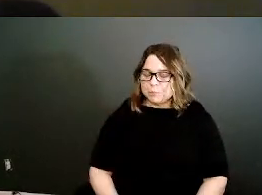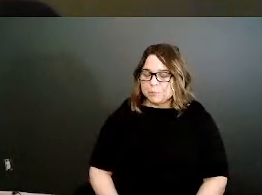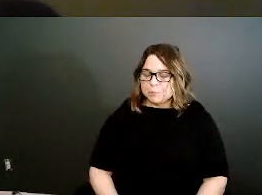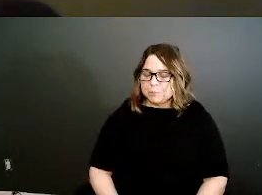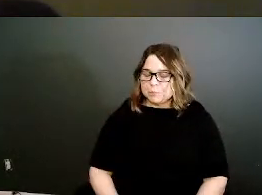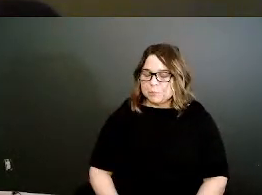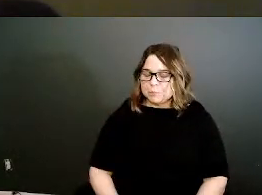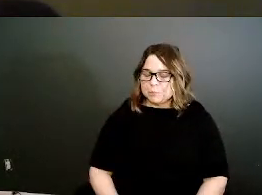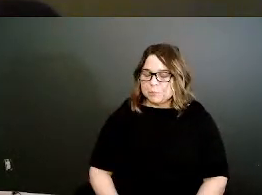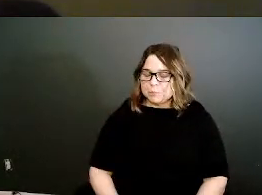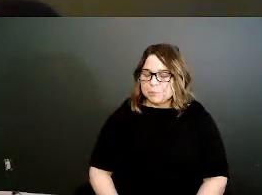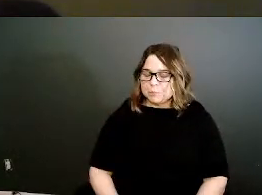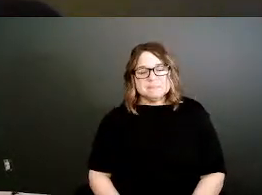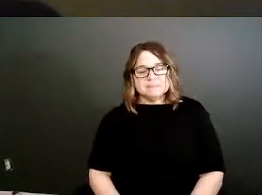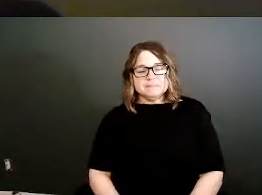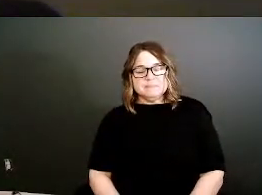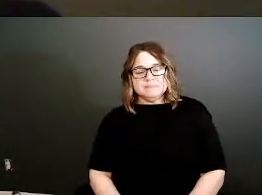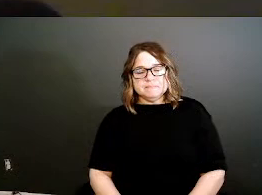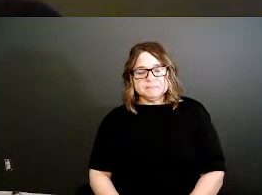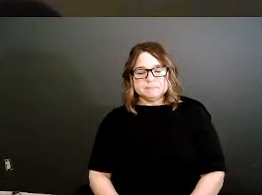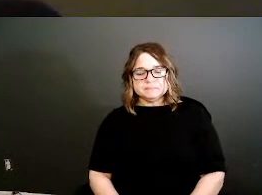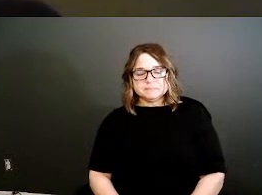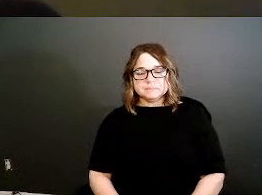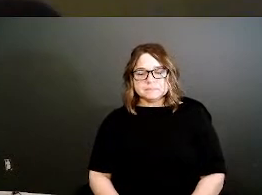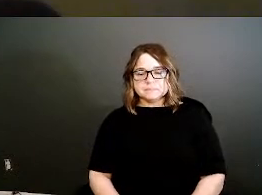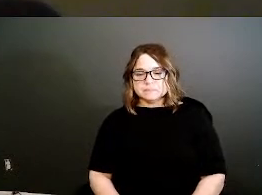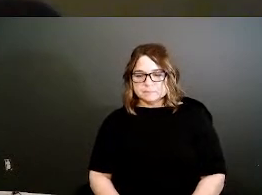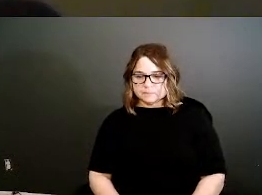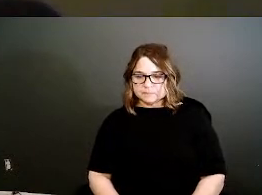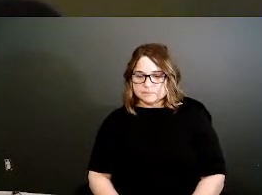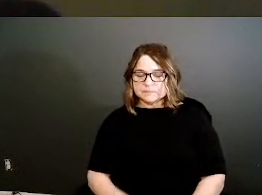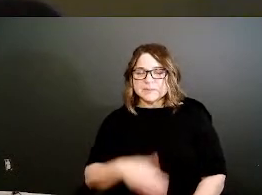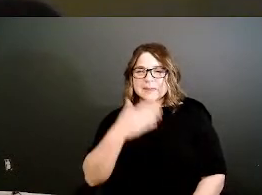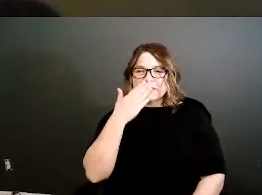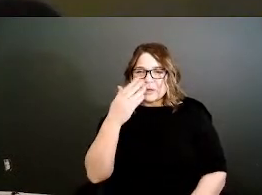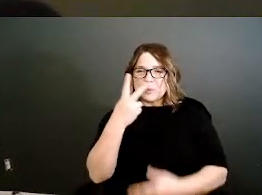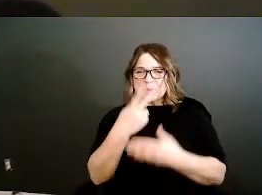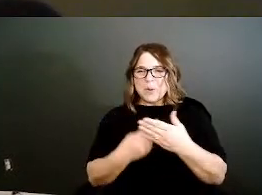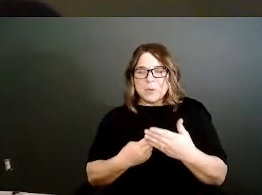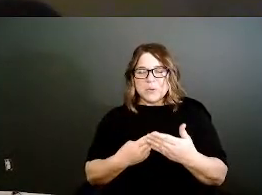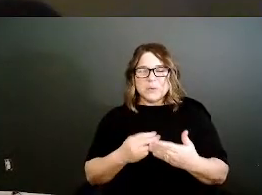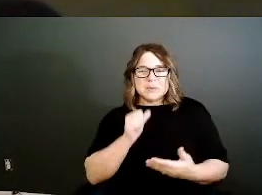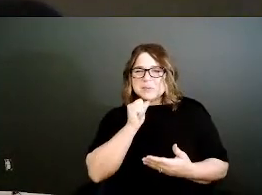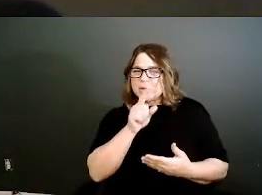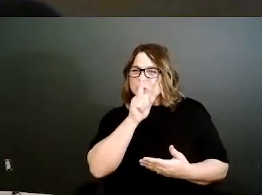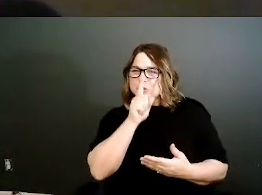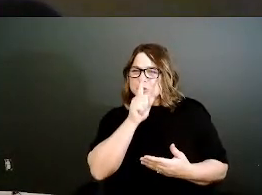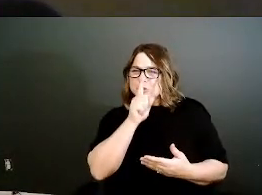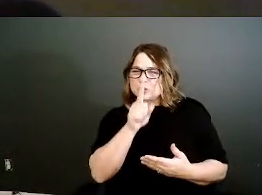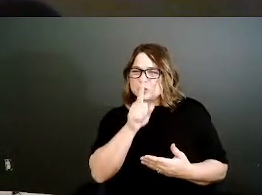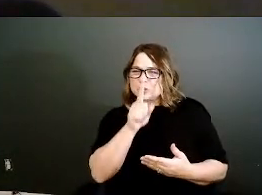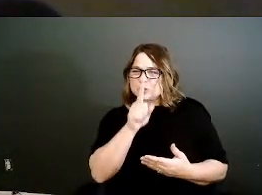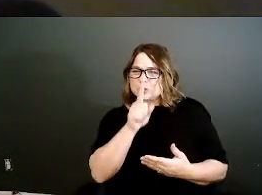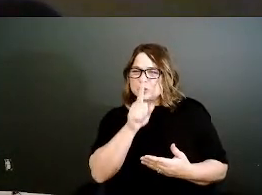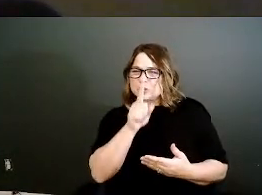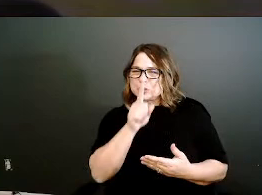THRESHOLD FOR REQUIRED RFP. I'M NOT SURE IT'S NECESSARY OR IF WE WANT CLARIFICATION FROM STAFF ON THAT.